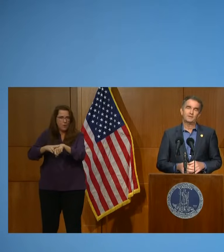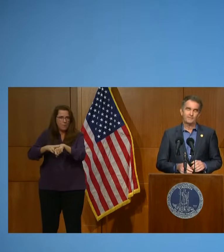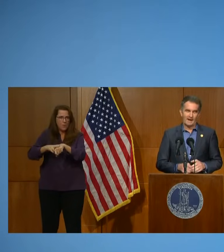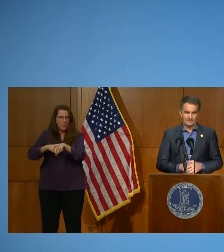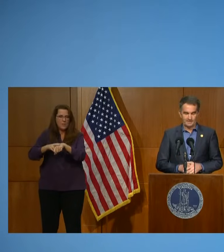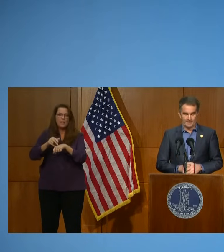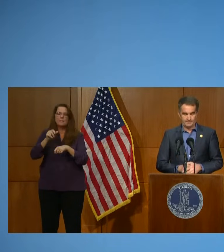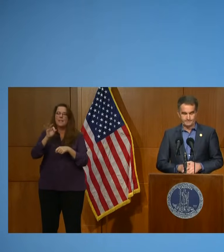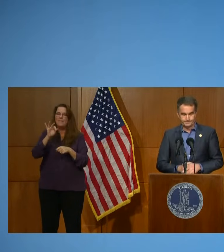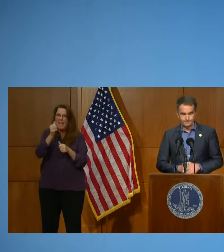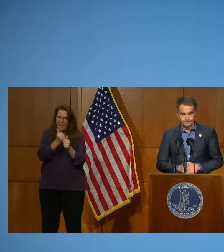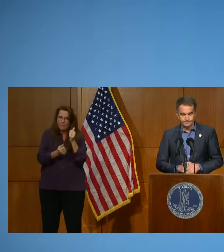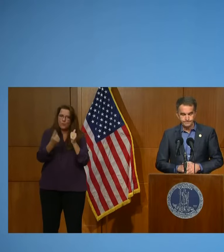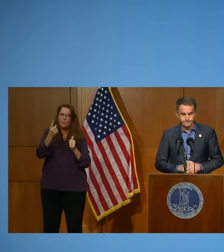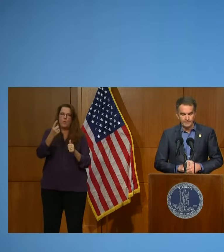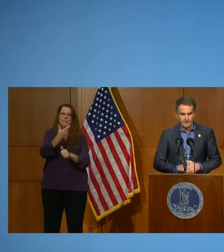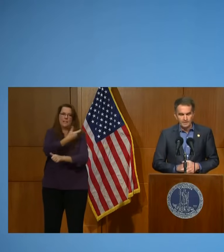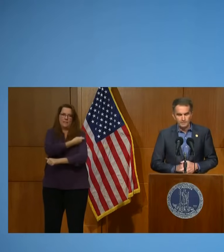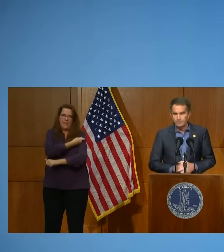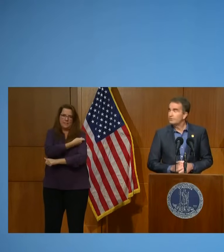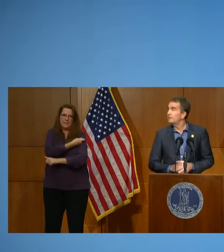ERADICATE THIS VIRUS AND HOW WE